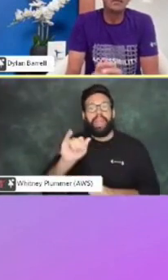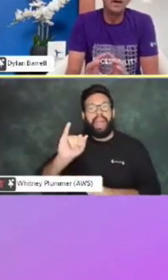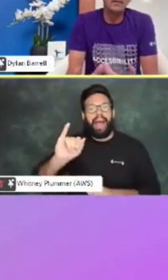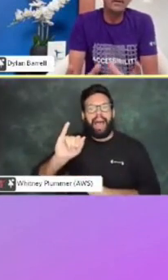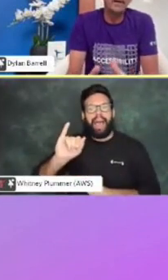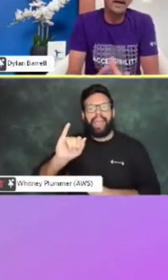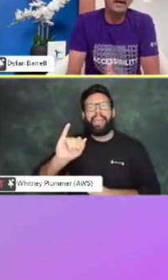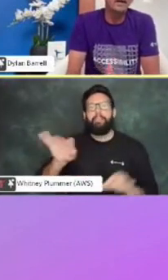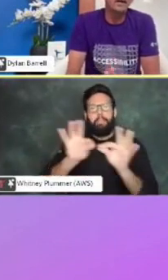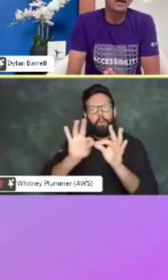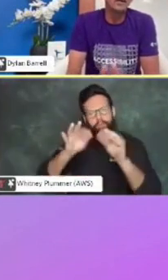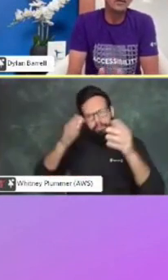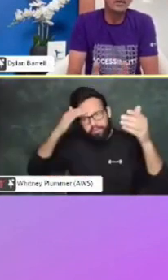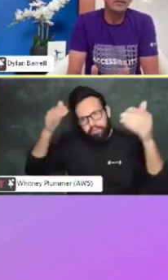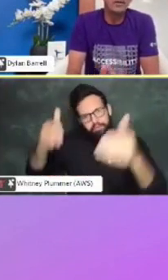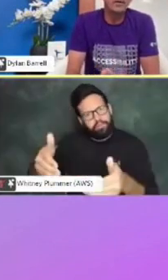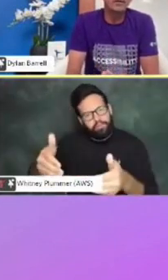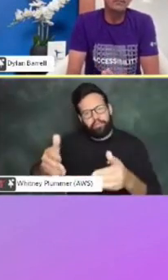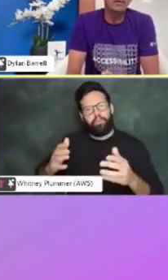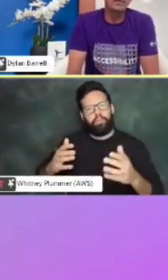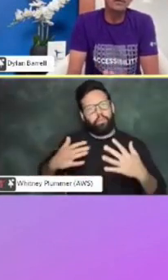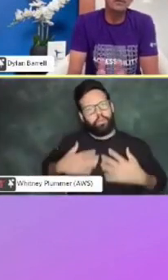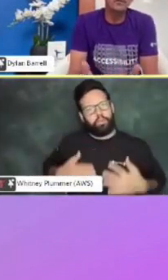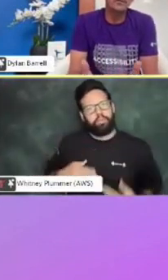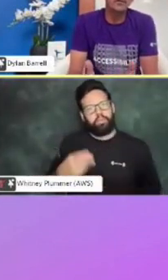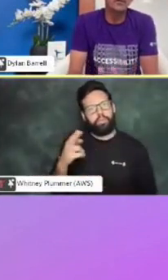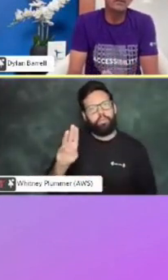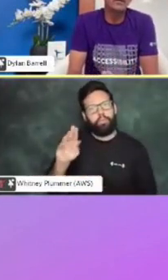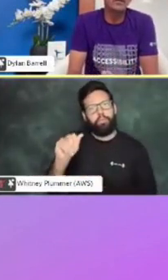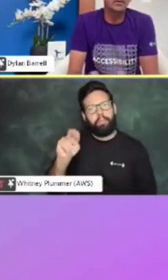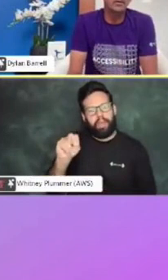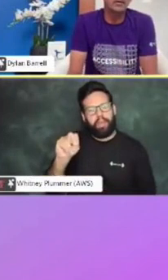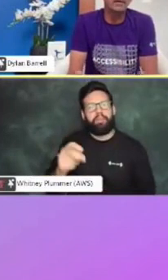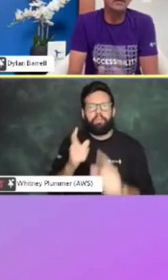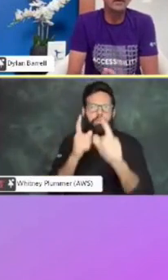Where we can achieve zero false positives with full automation, we do that.